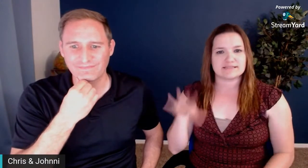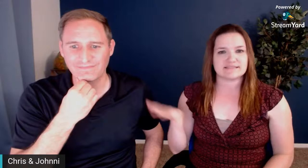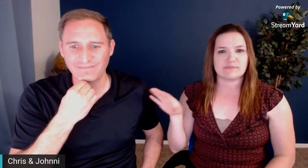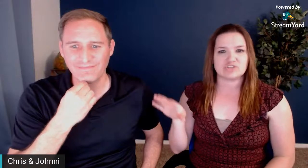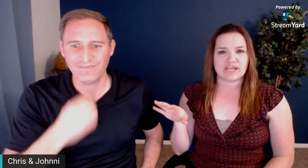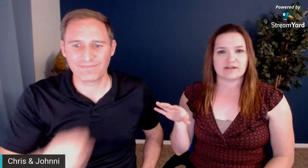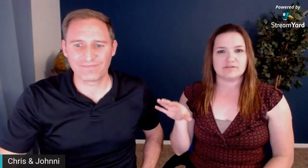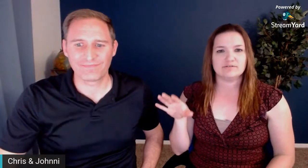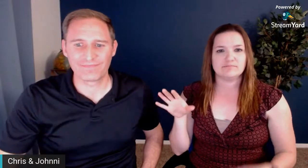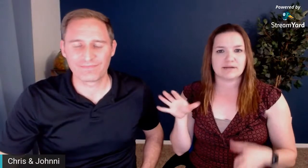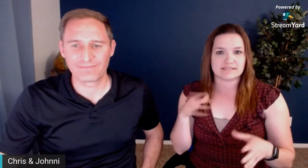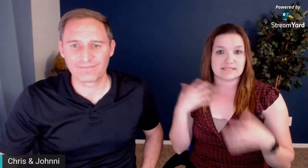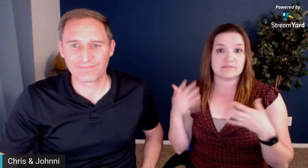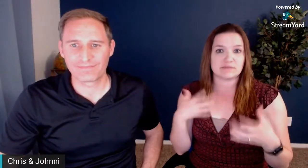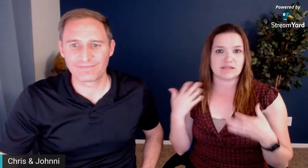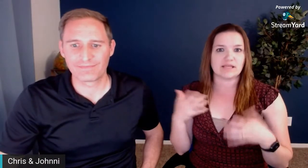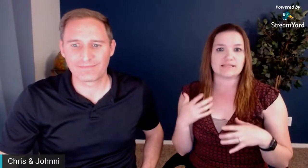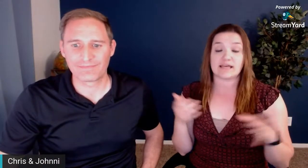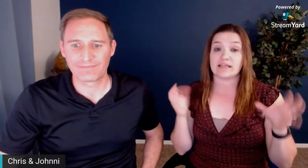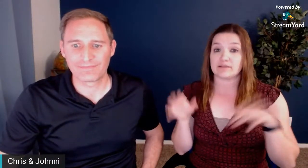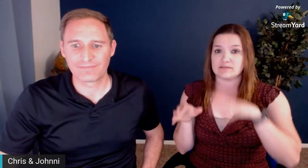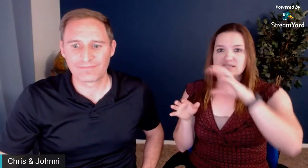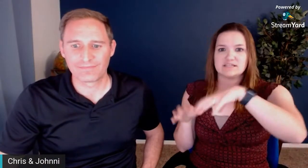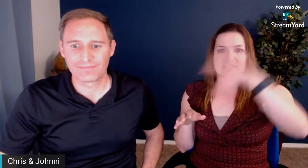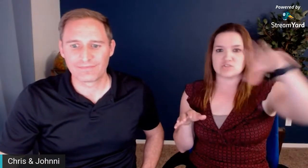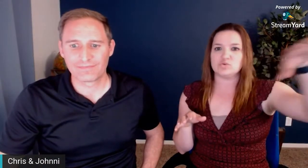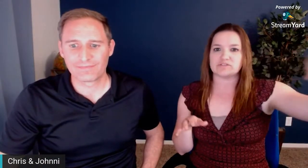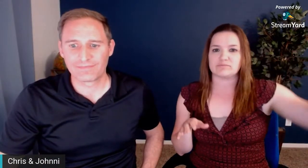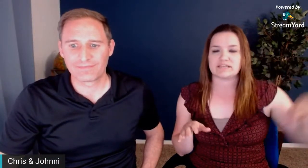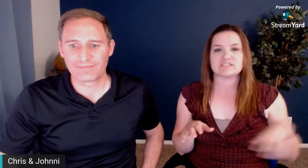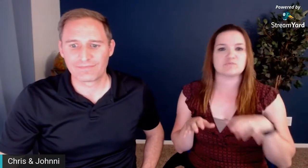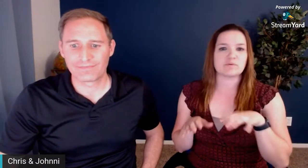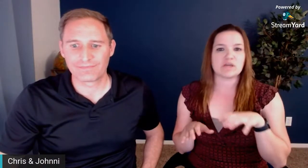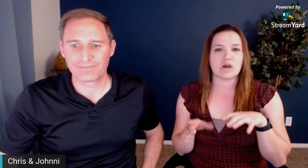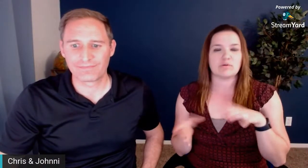his same channel but it's gonna be a lot like that like these cool different places where we go and